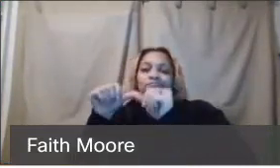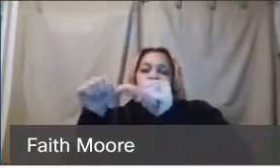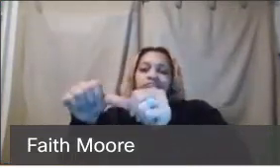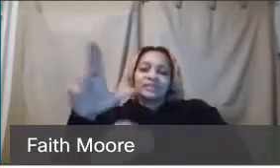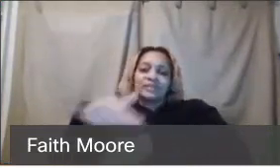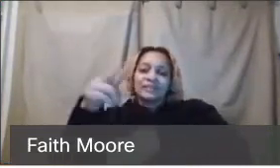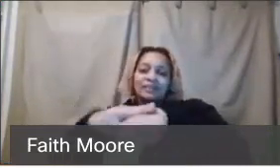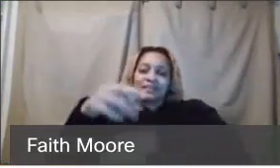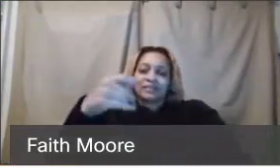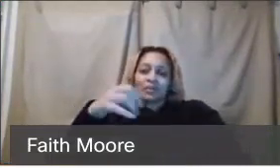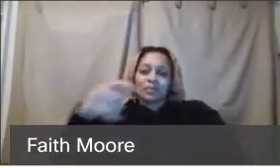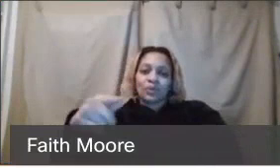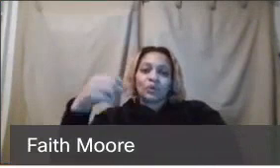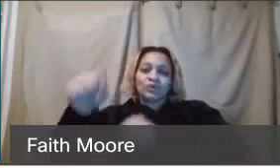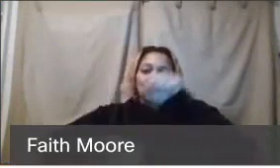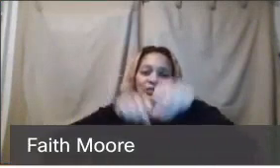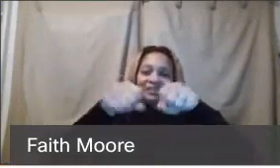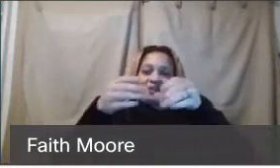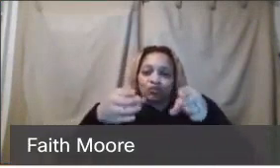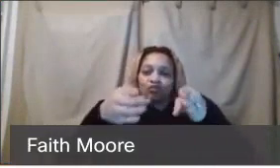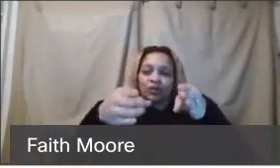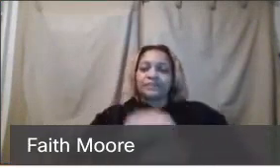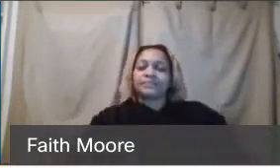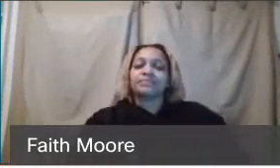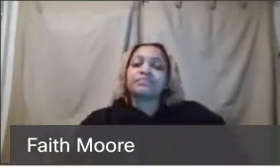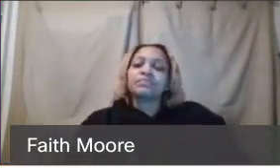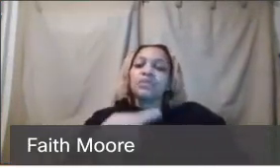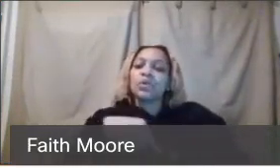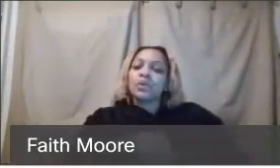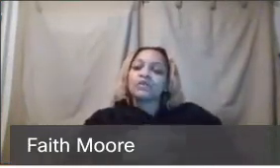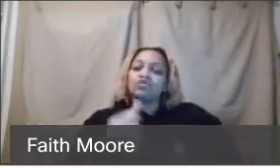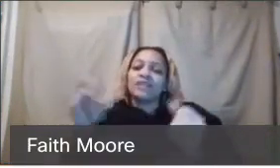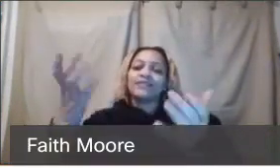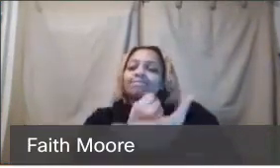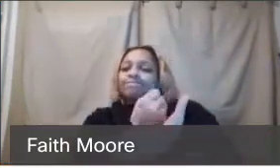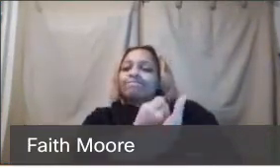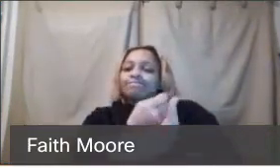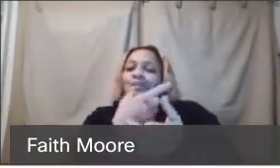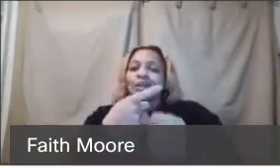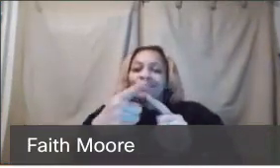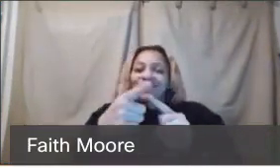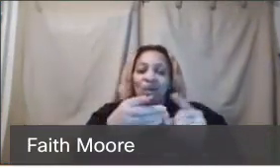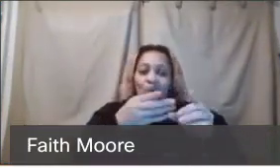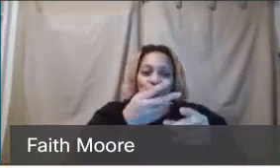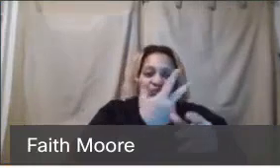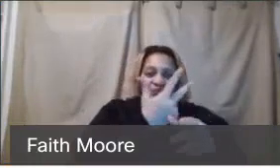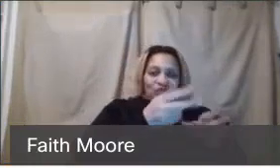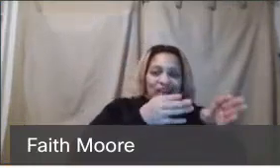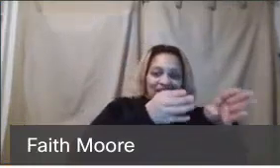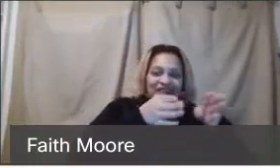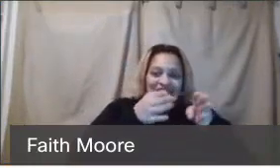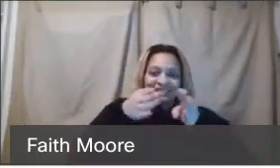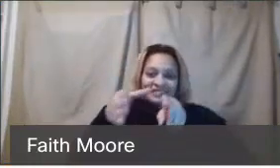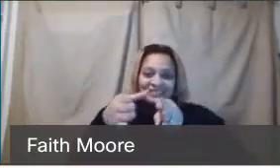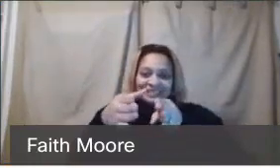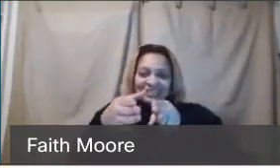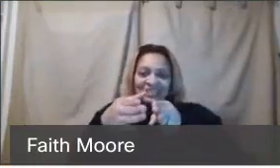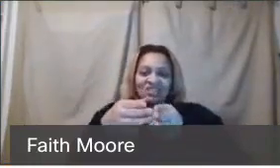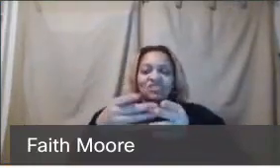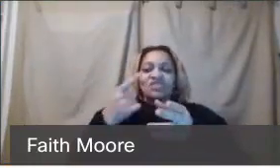You'll know that we're achieving that by essentially taking 1 of the 3 lanes coming off. The bridge briefly develops and then it goes away.